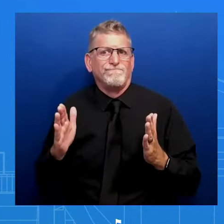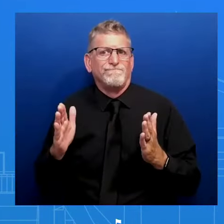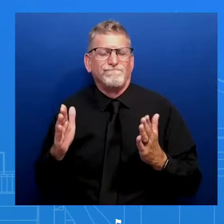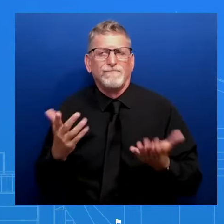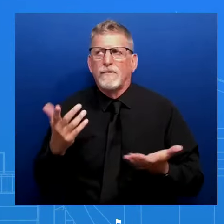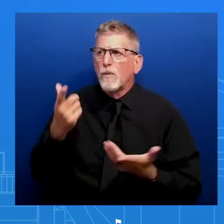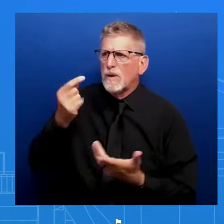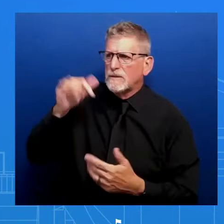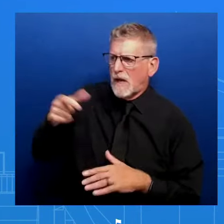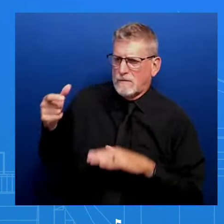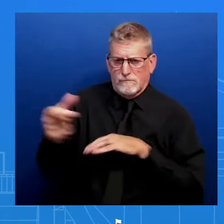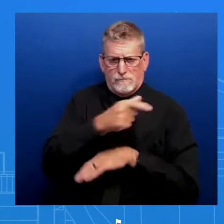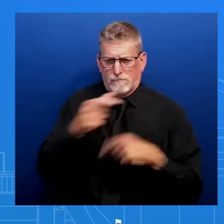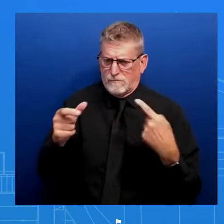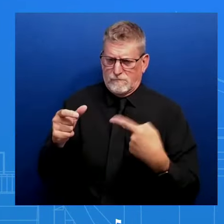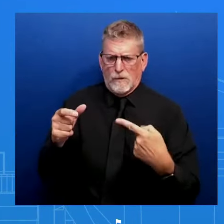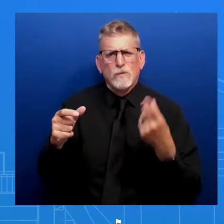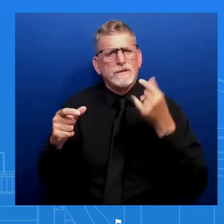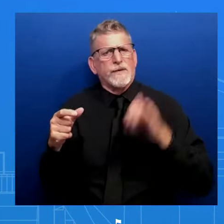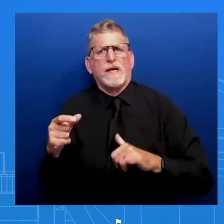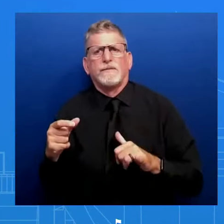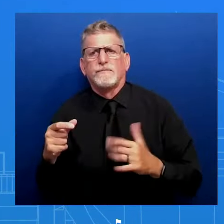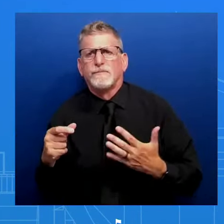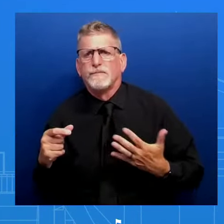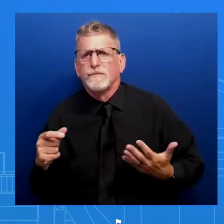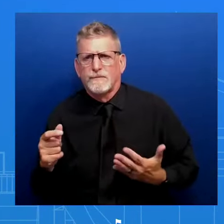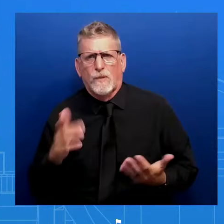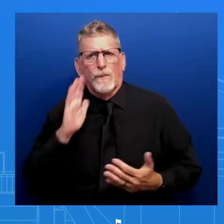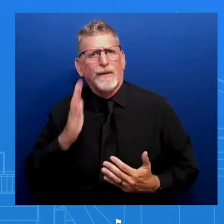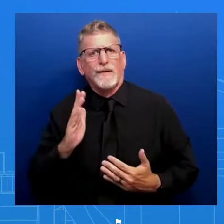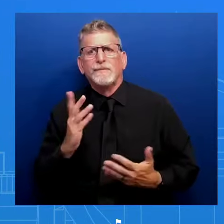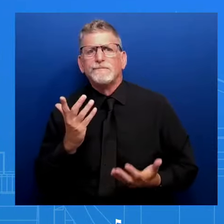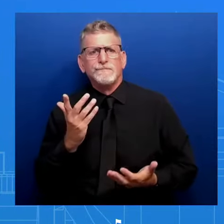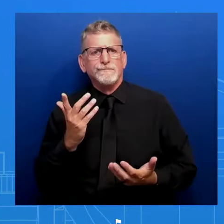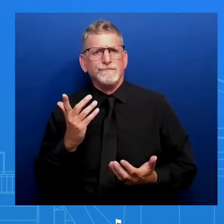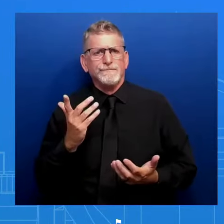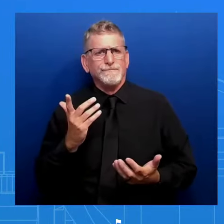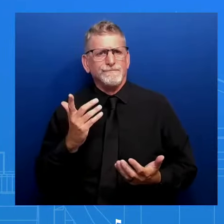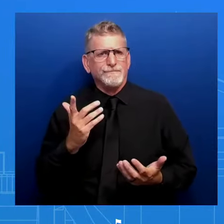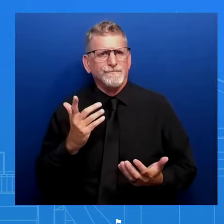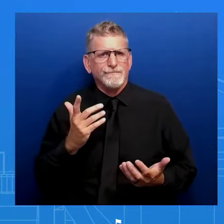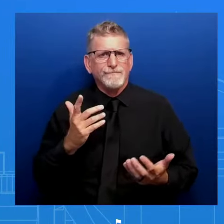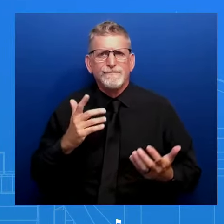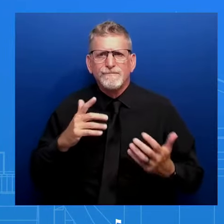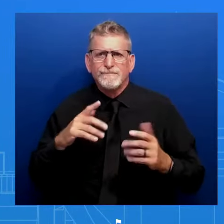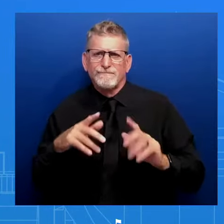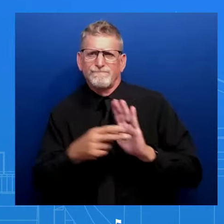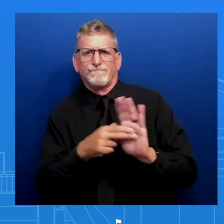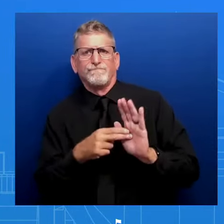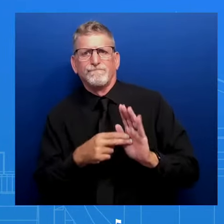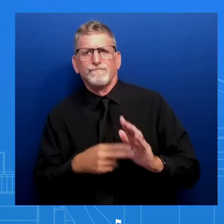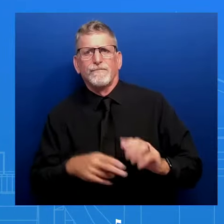Unexplained -- "unidentified aerial phenomena" doesn't exactly roll off the tongue, but it's an honest assessment